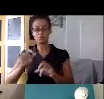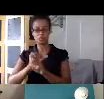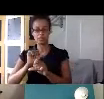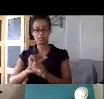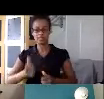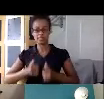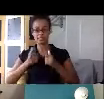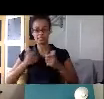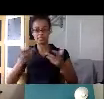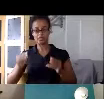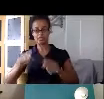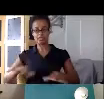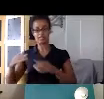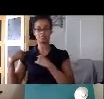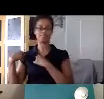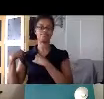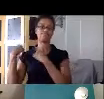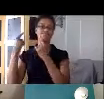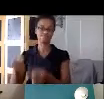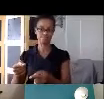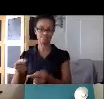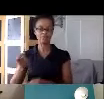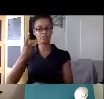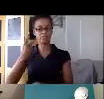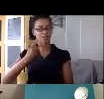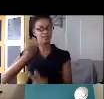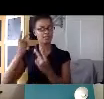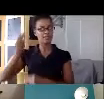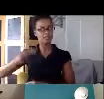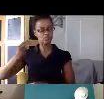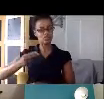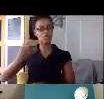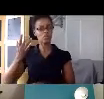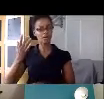the long-standing history that has brought us to reside here on the land, and to seek